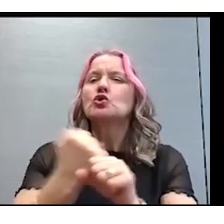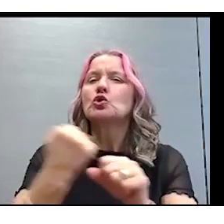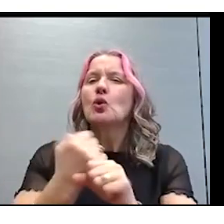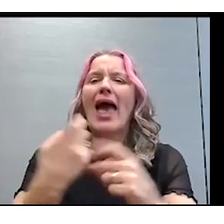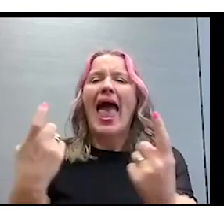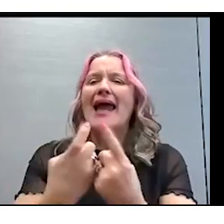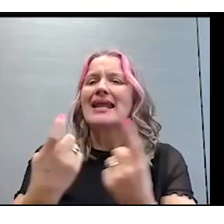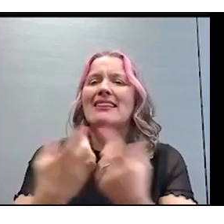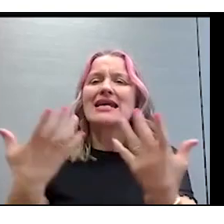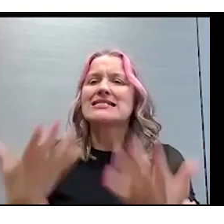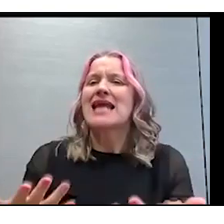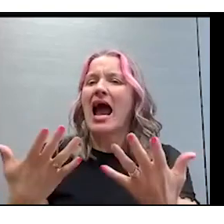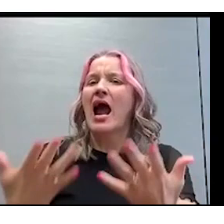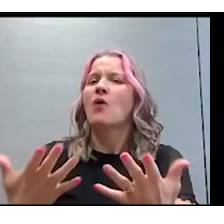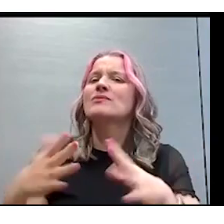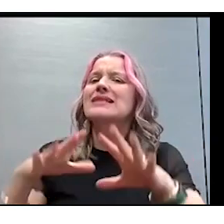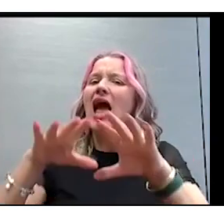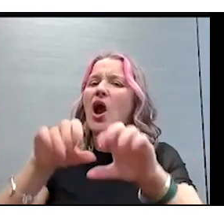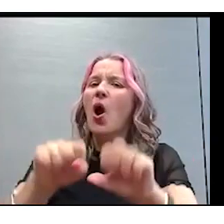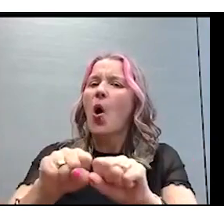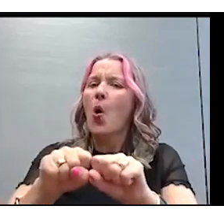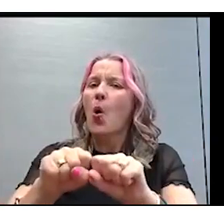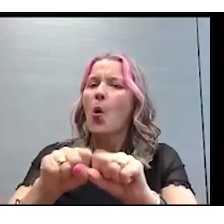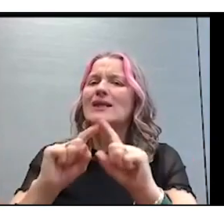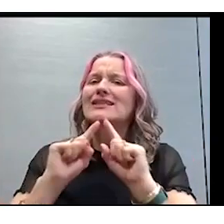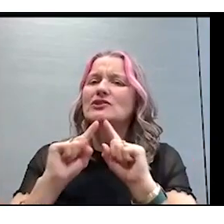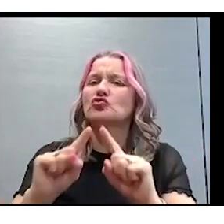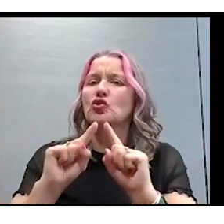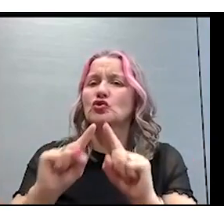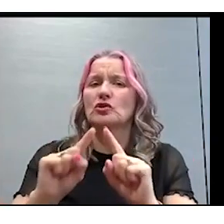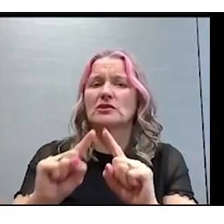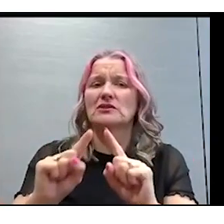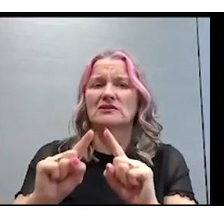And there was a whole instruction. It's very long, I won't read it now,